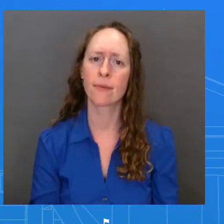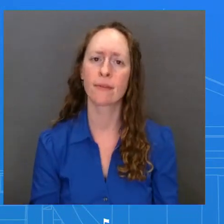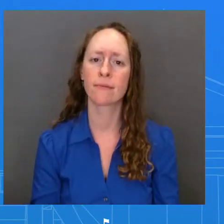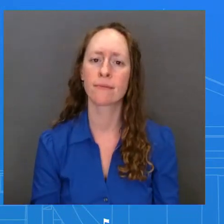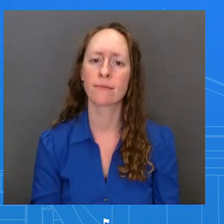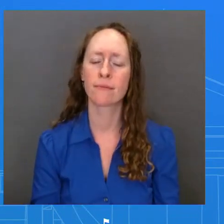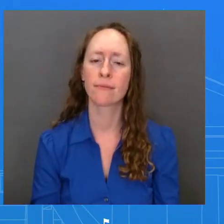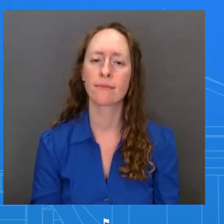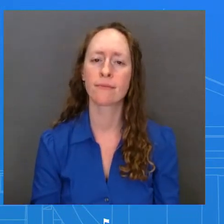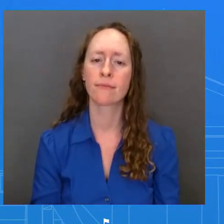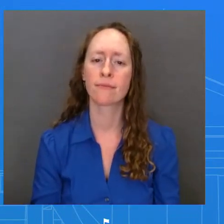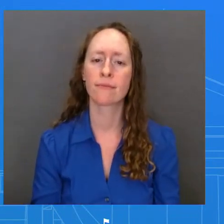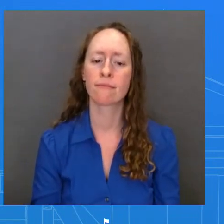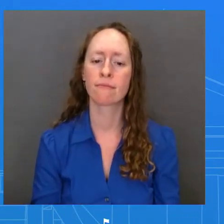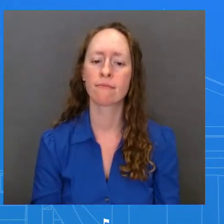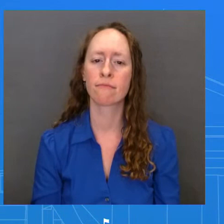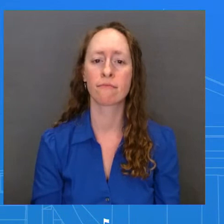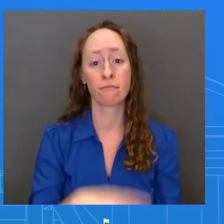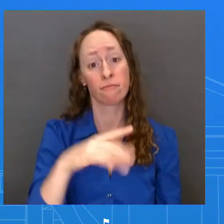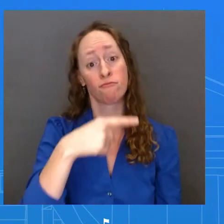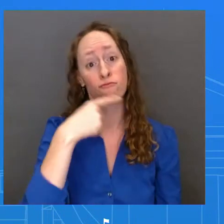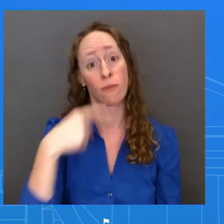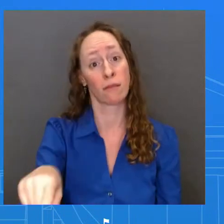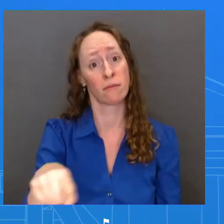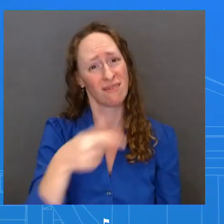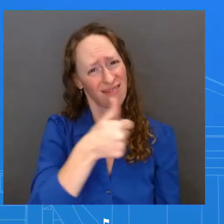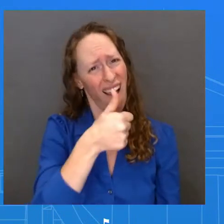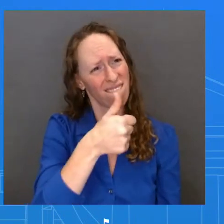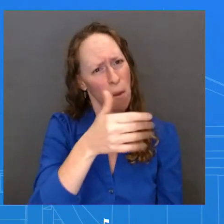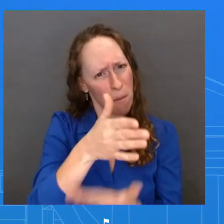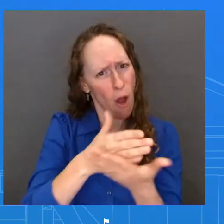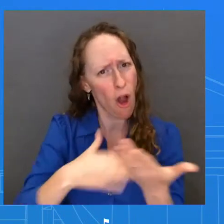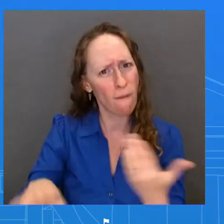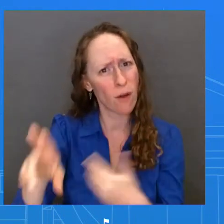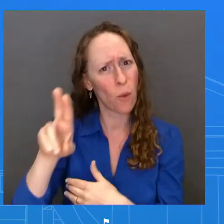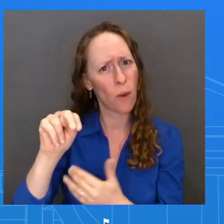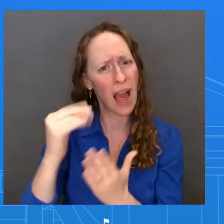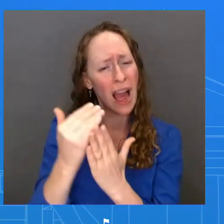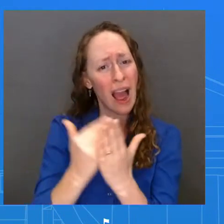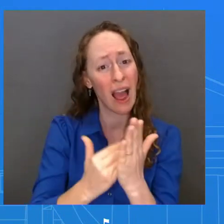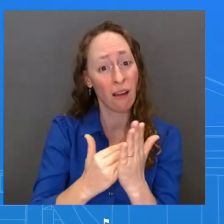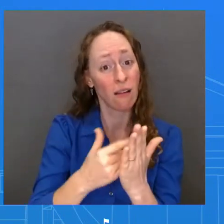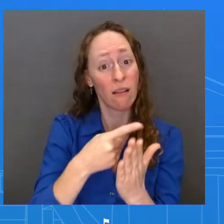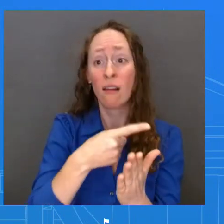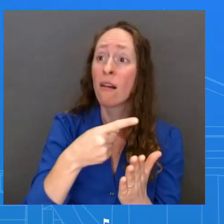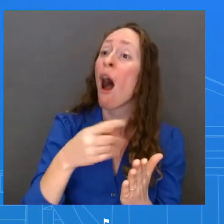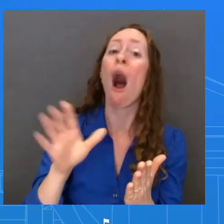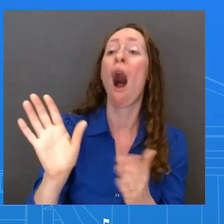of U.N. Security Council resolutions. I'm not asserting that that is the case today, so I'm not validating that report.